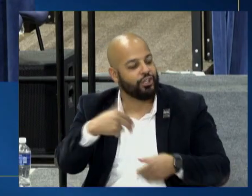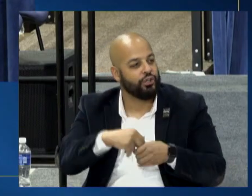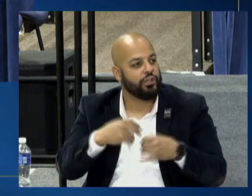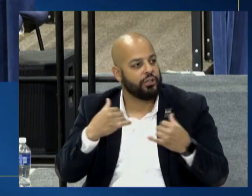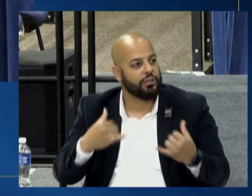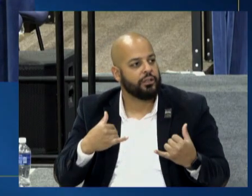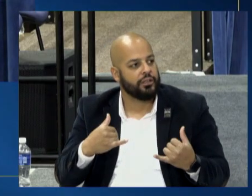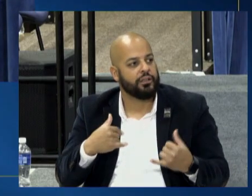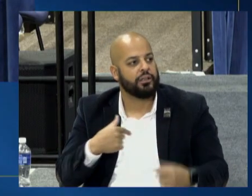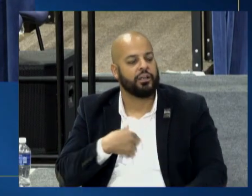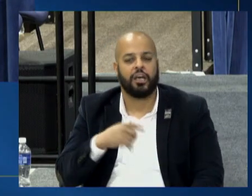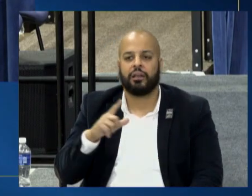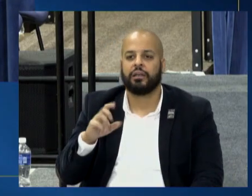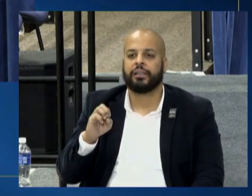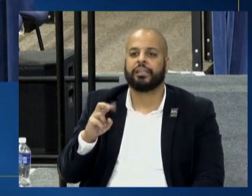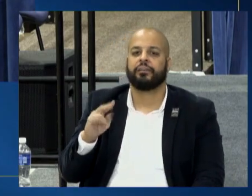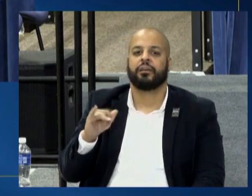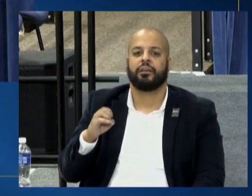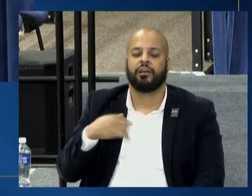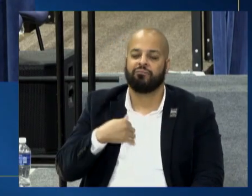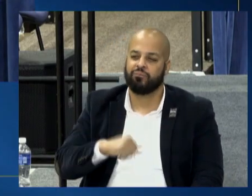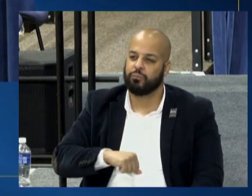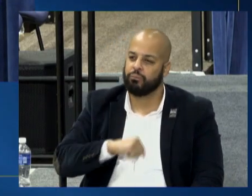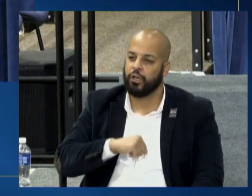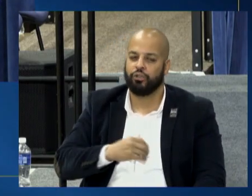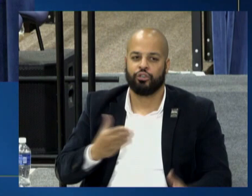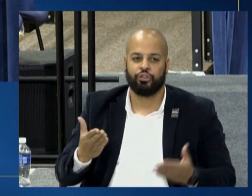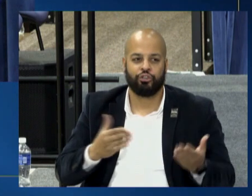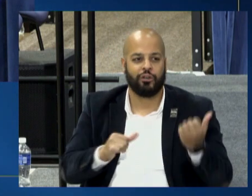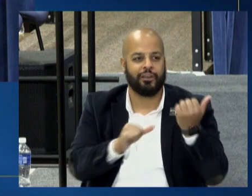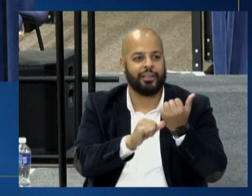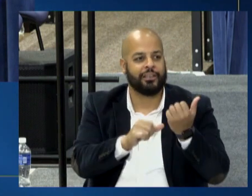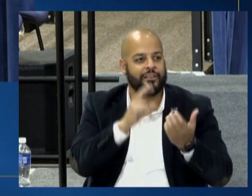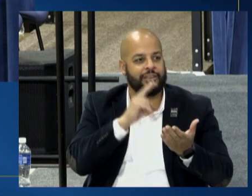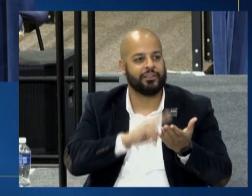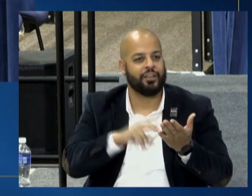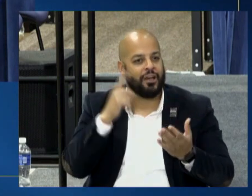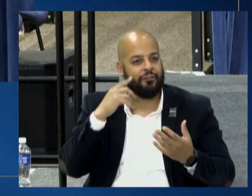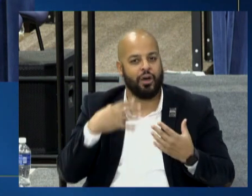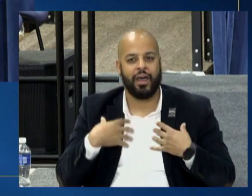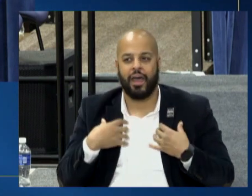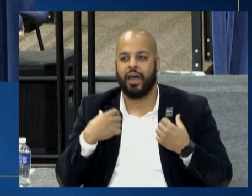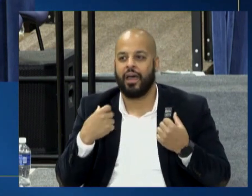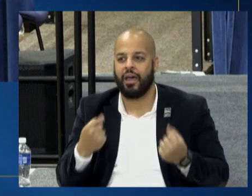Rachel Levine. And I'm proud to serve as the assistant secretary for health at HHS. So,